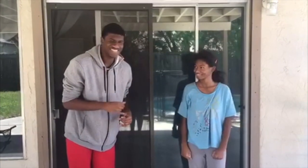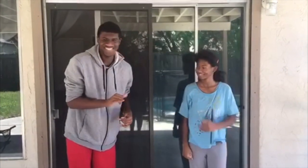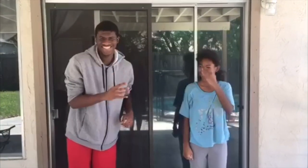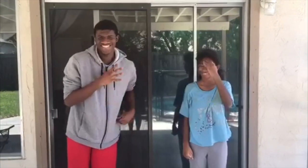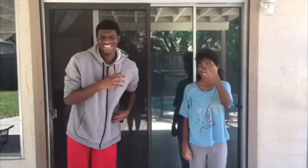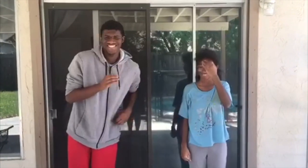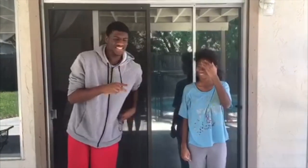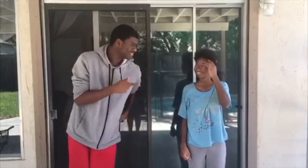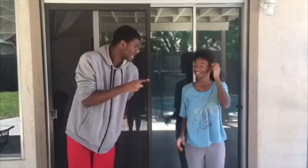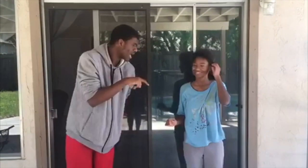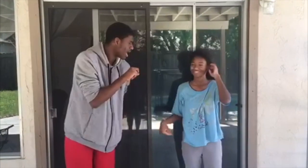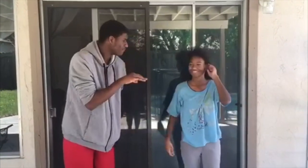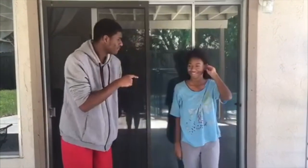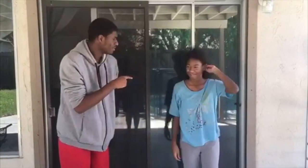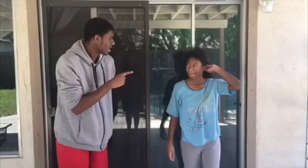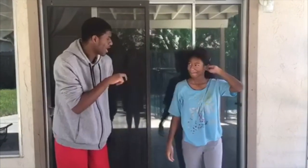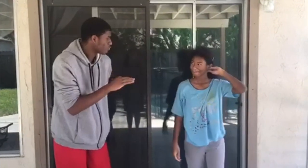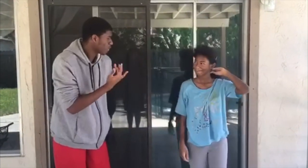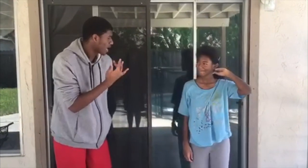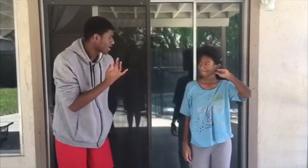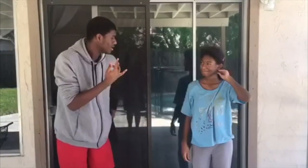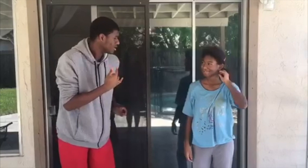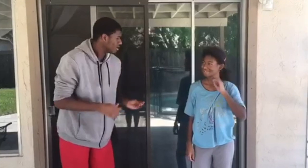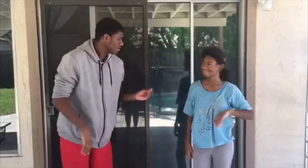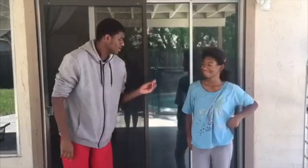Okay, fine. Now... You can't get it off? Do you know why?